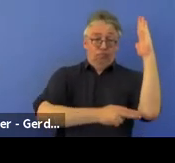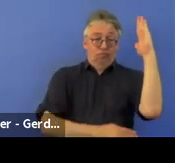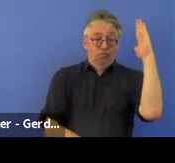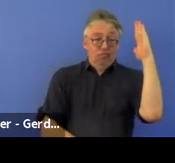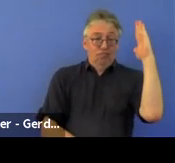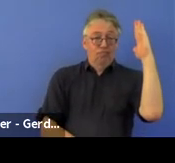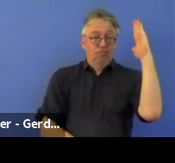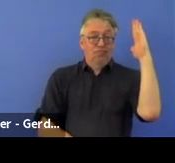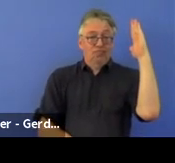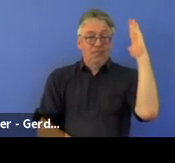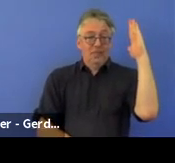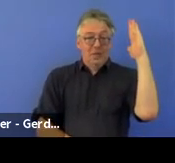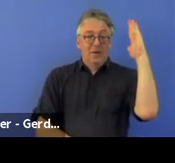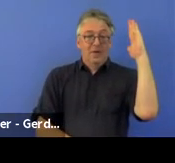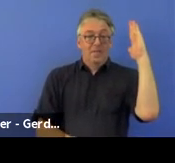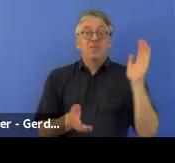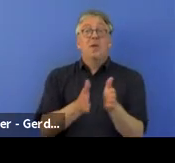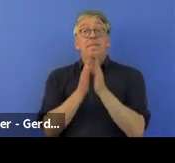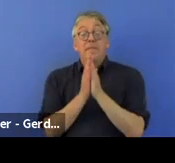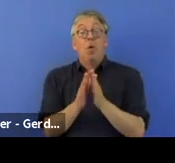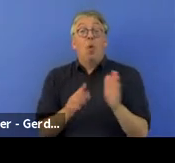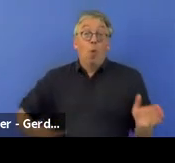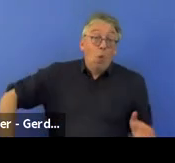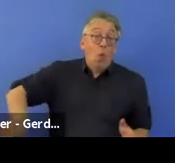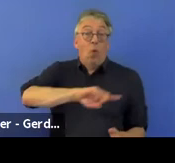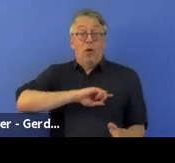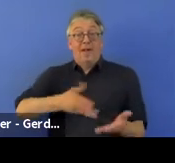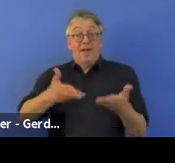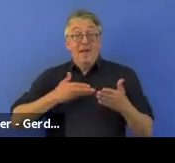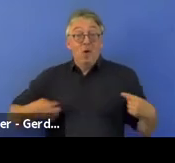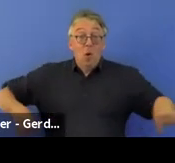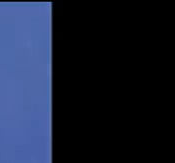urge every organization present here to sign up for this recommendation to